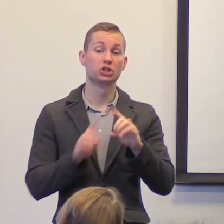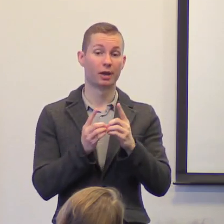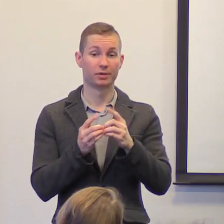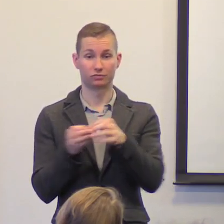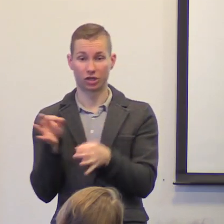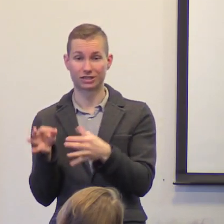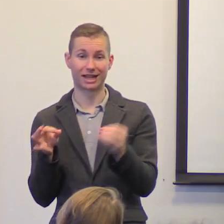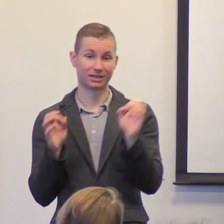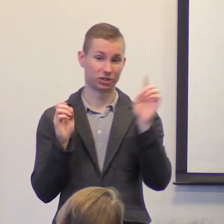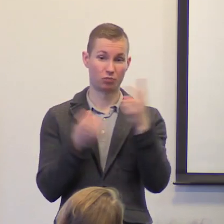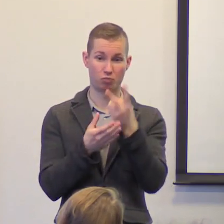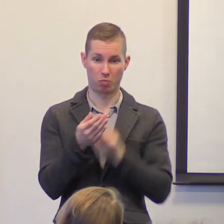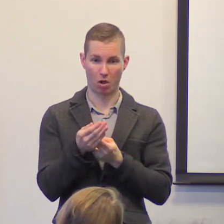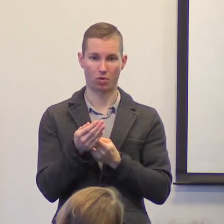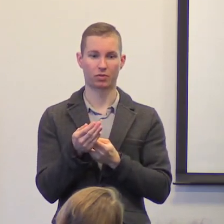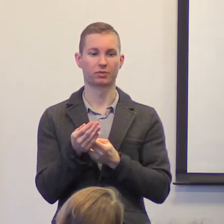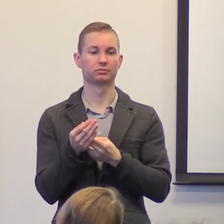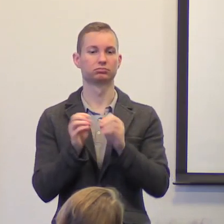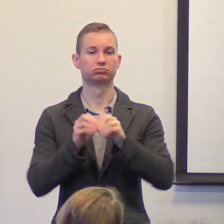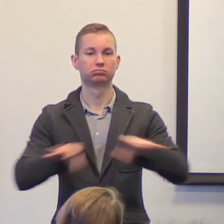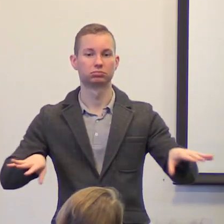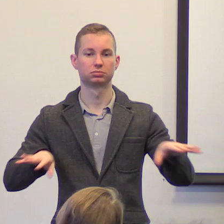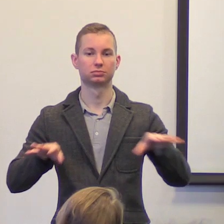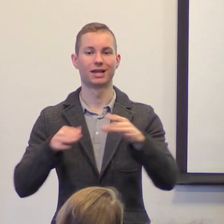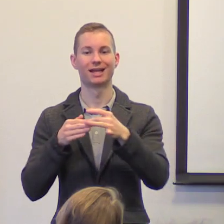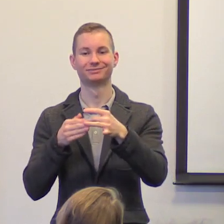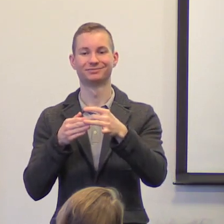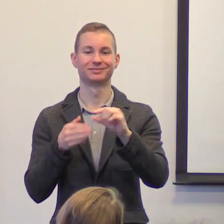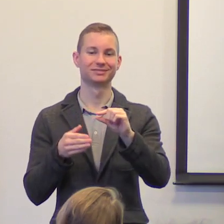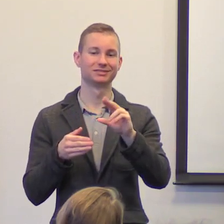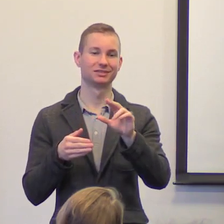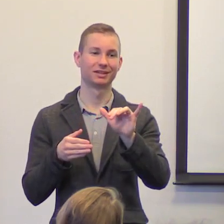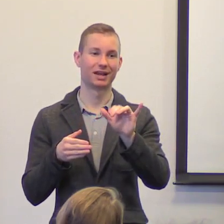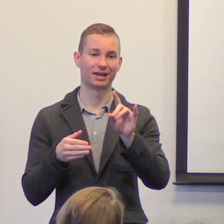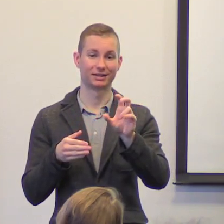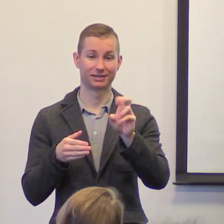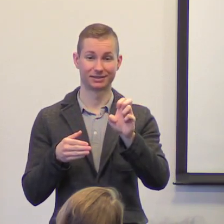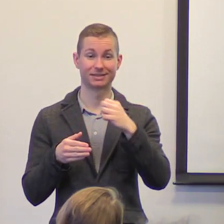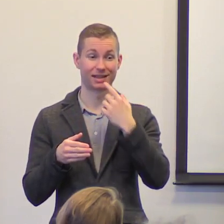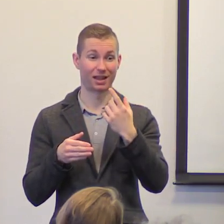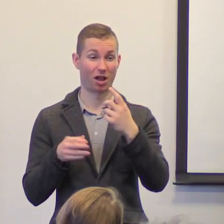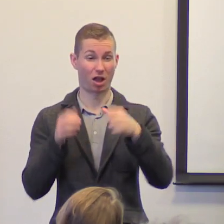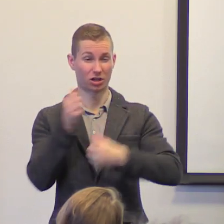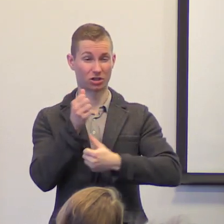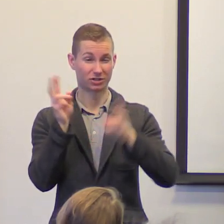of Education issued a guidance to all schools saying that under Title IX, the statute in